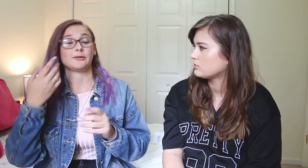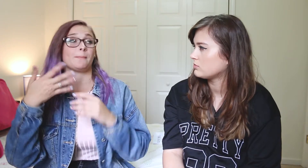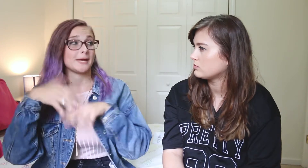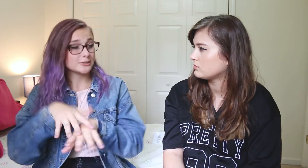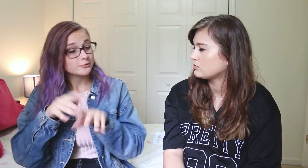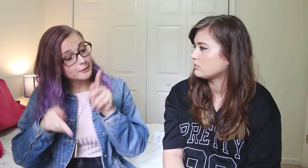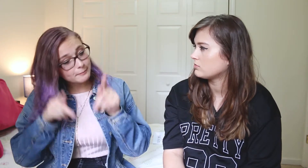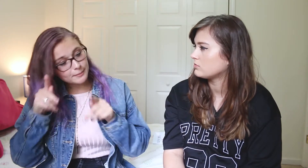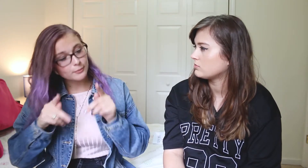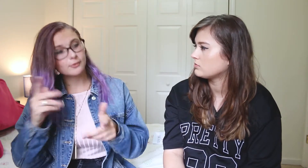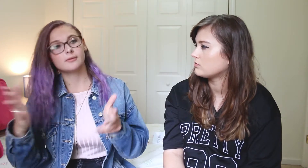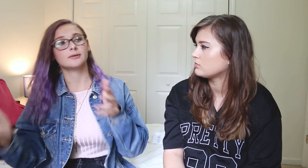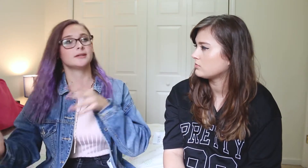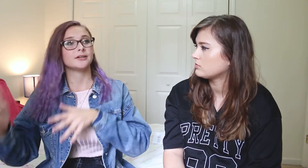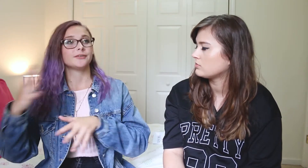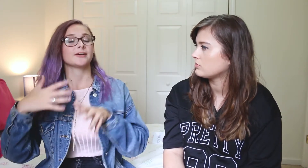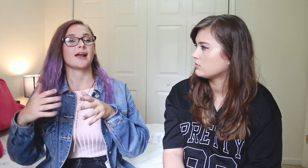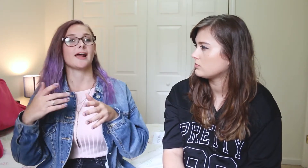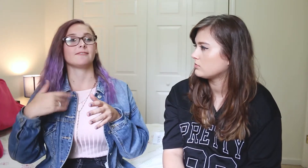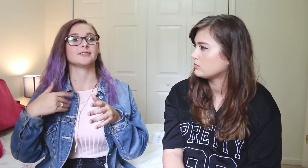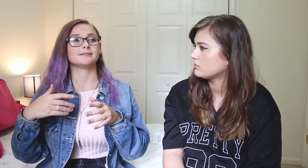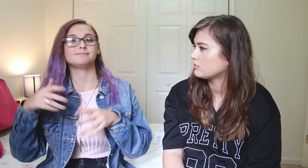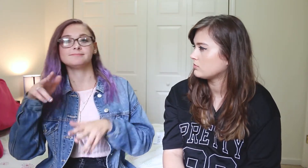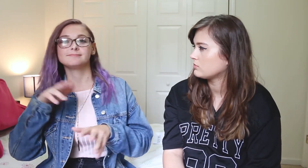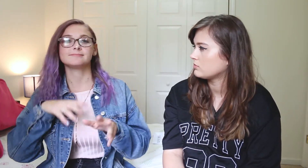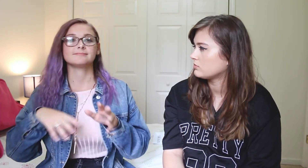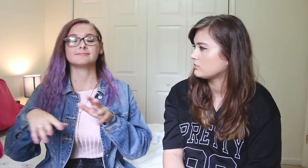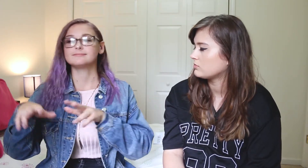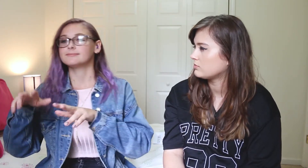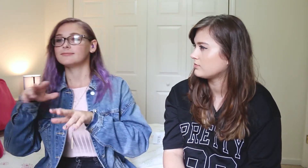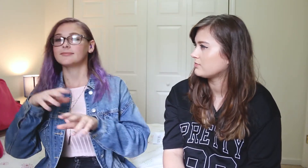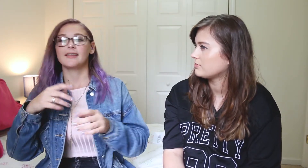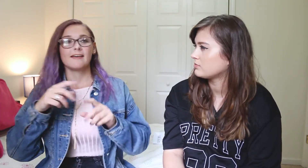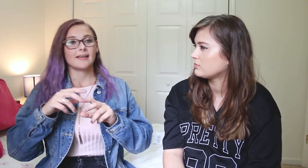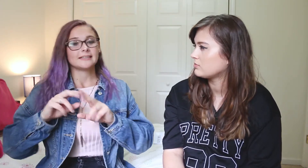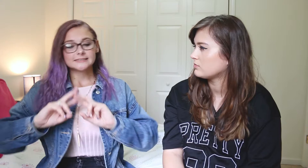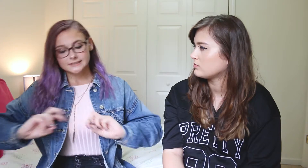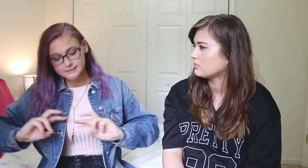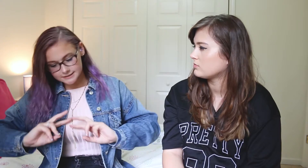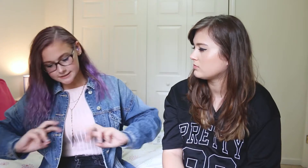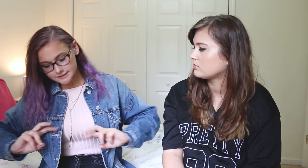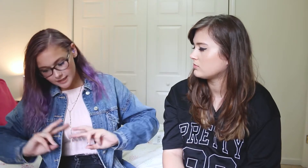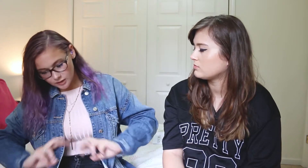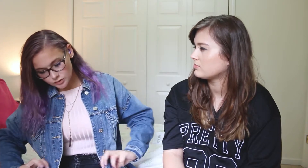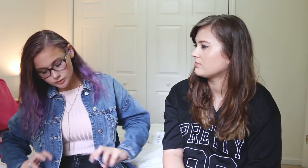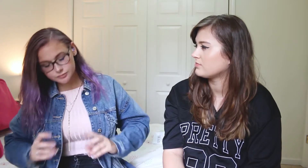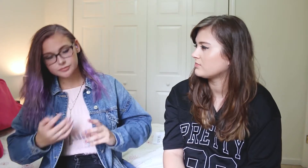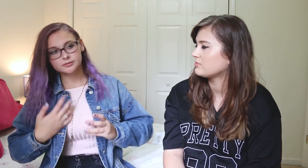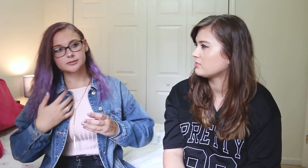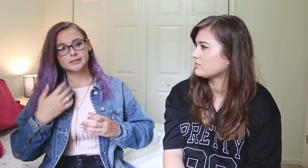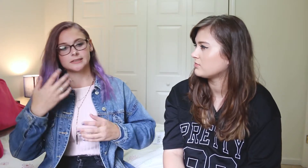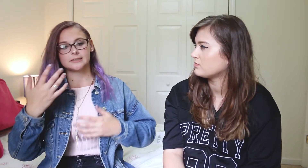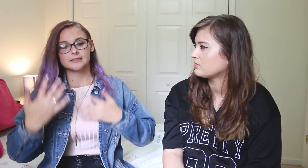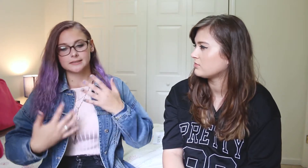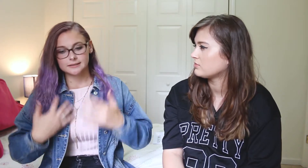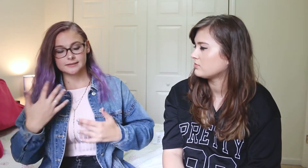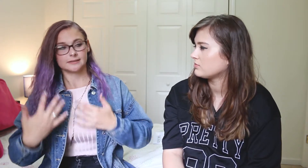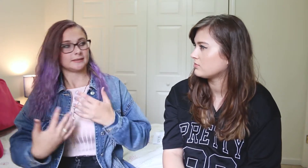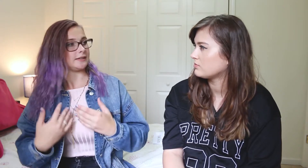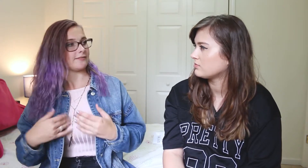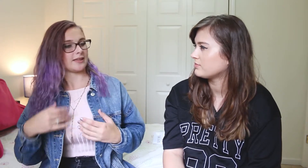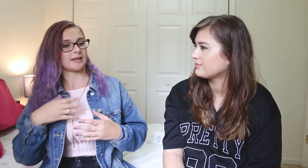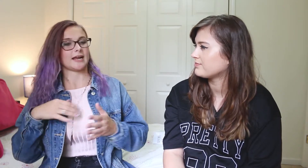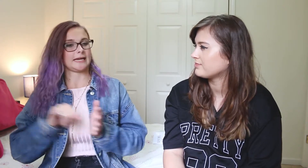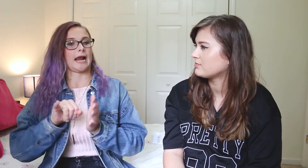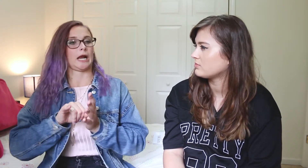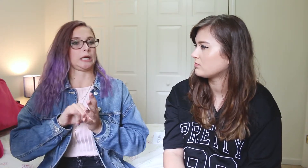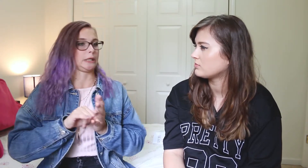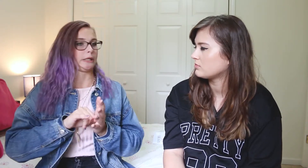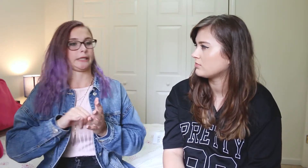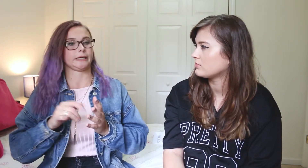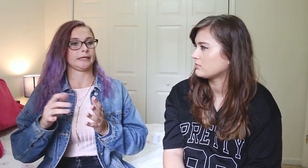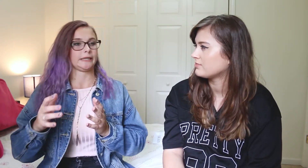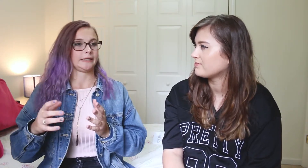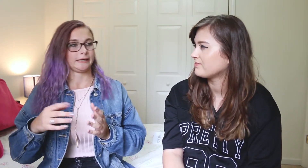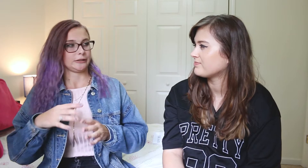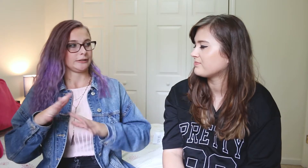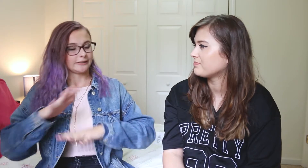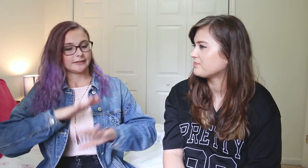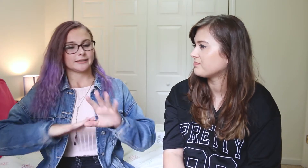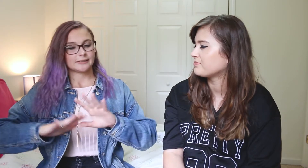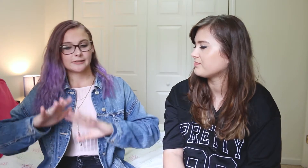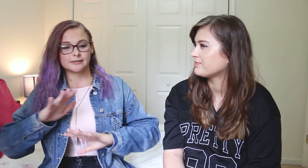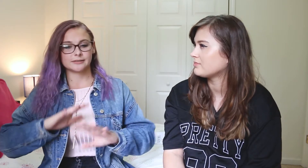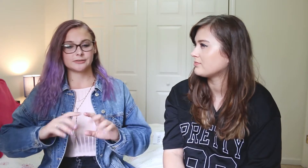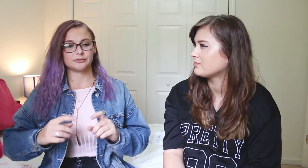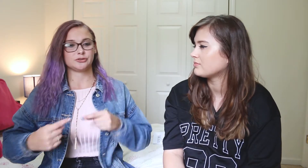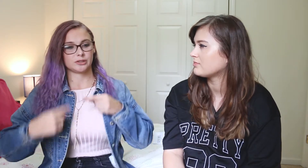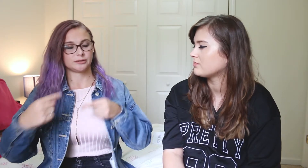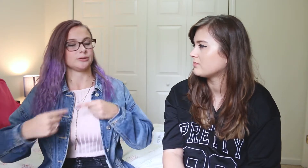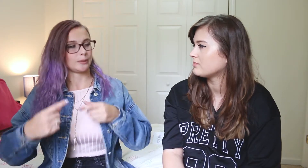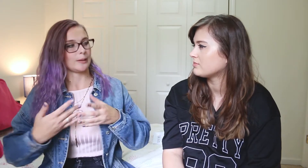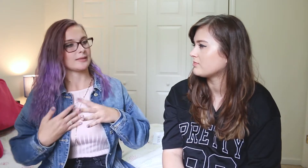But for the mainstreamed people, we really have to understand/ analyze internally and struggle with identity.